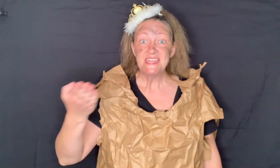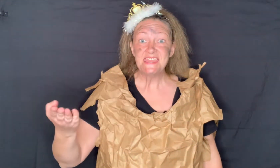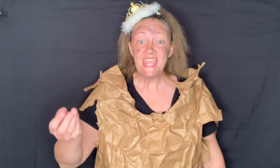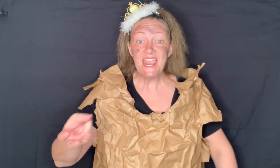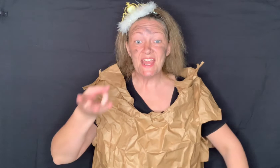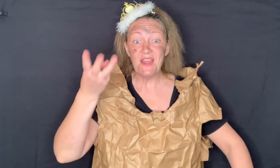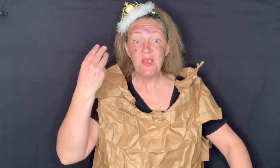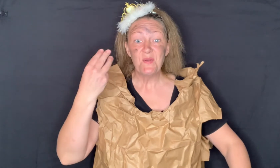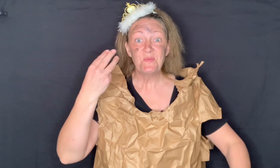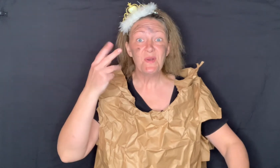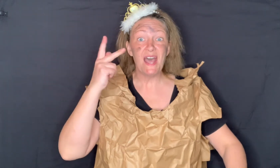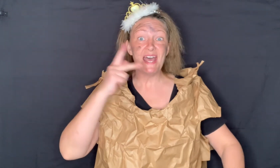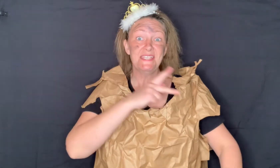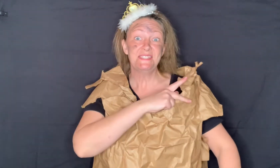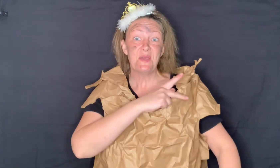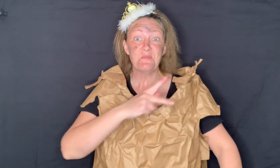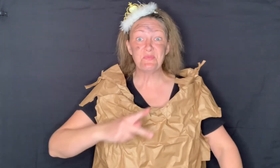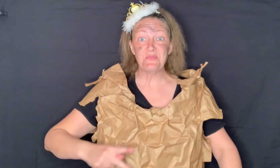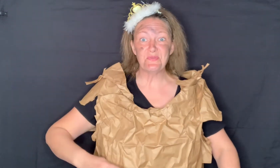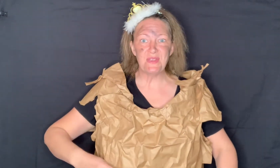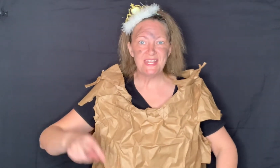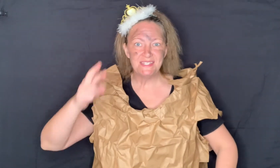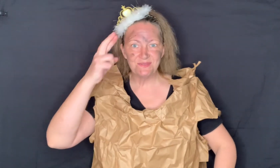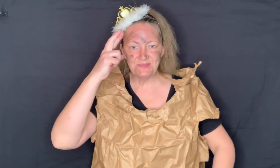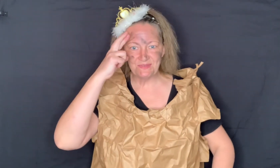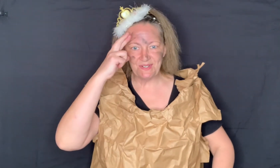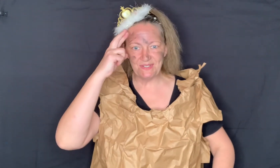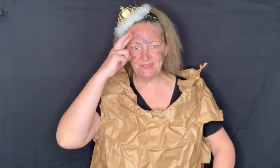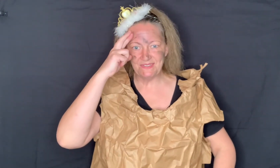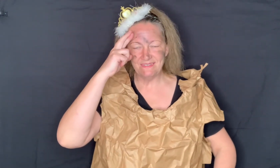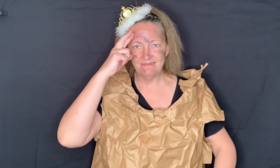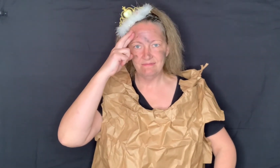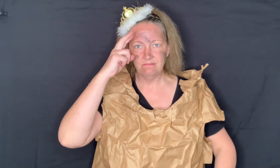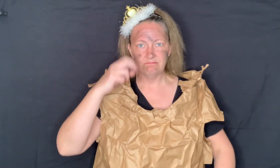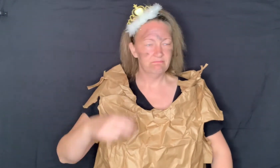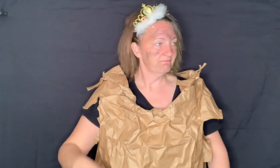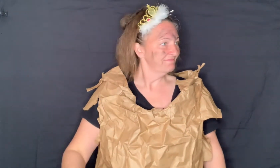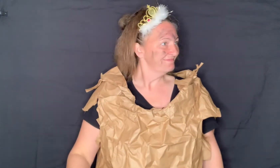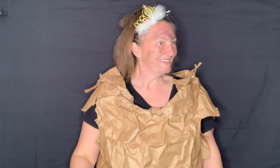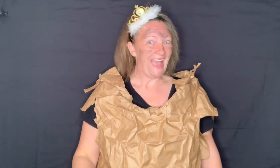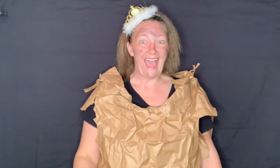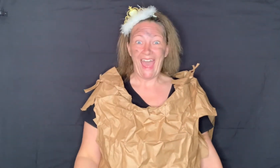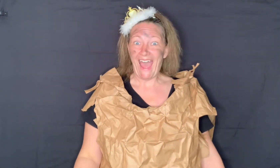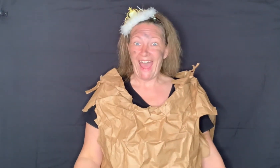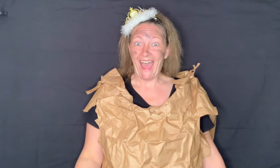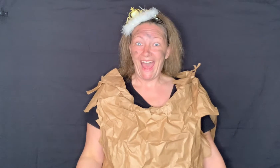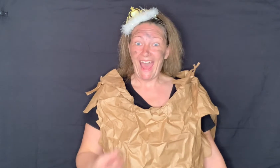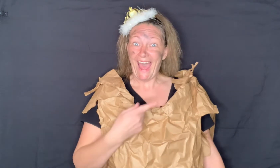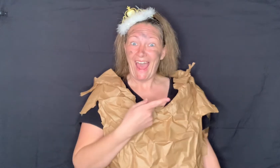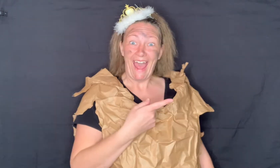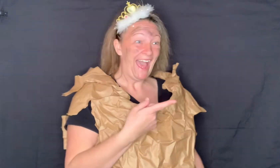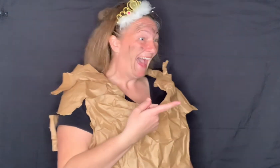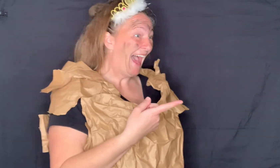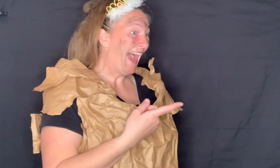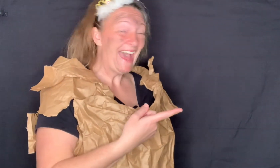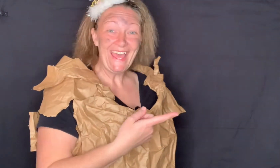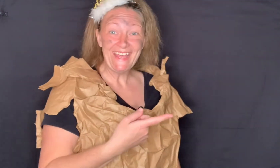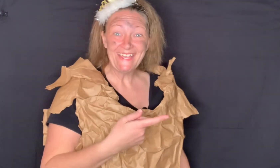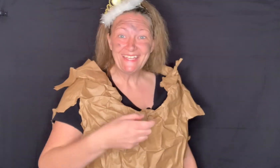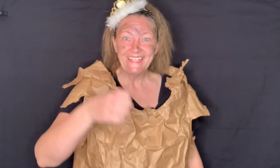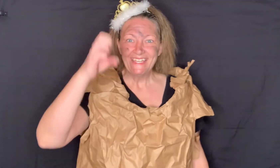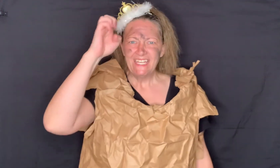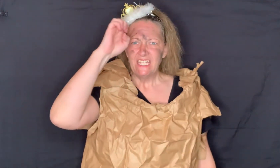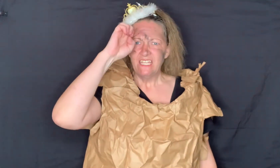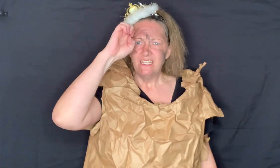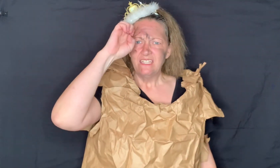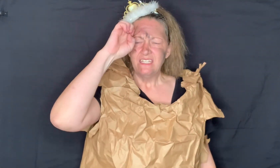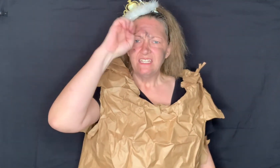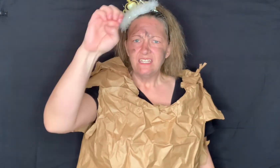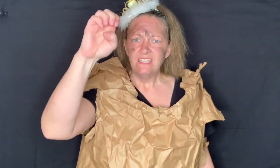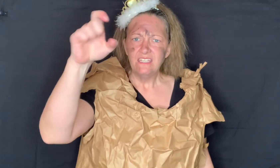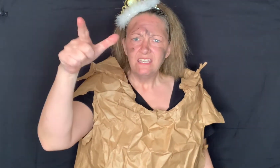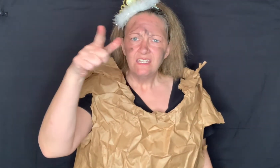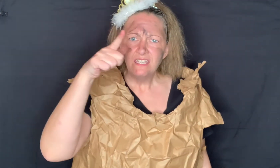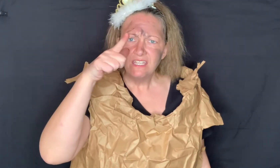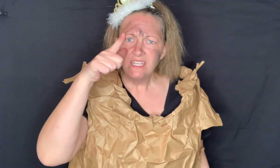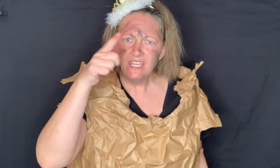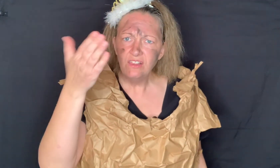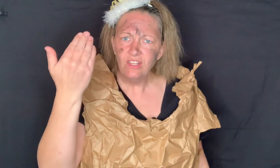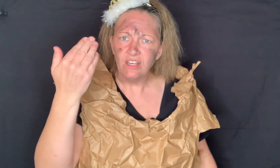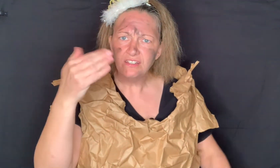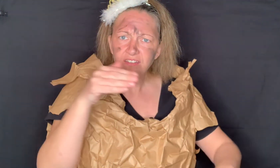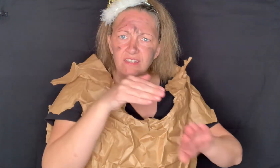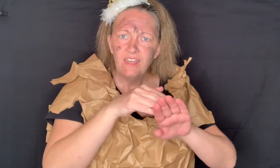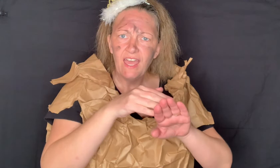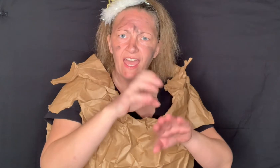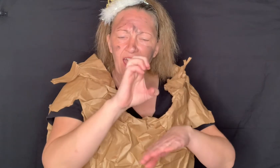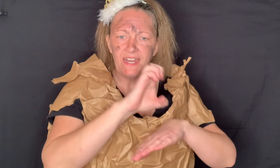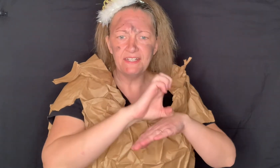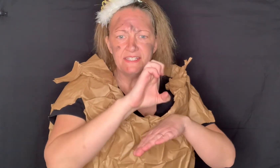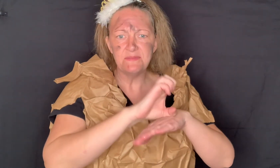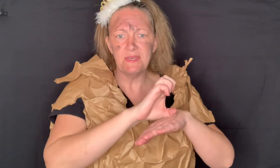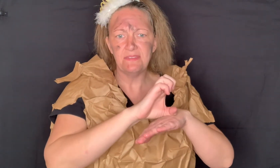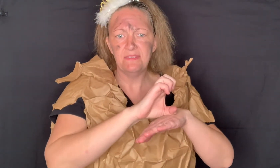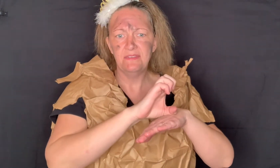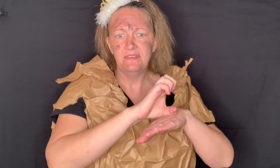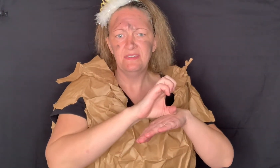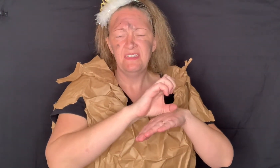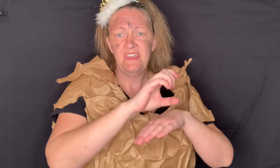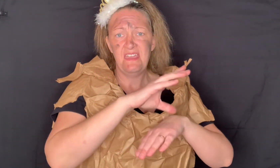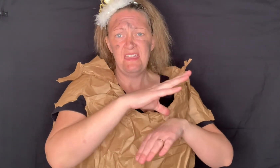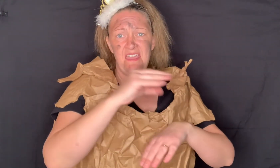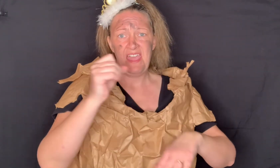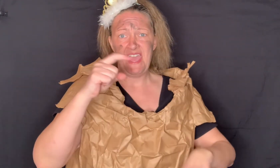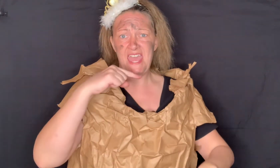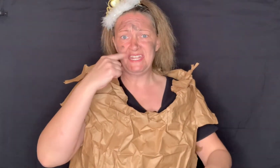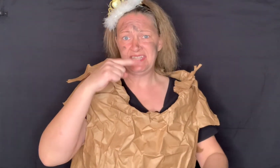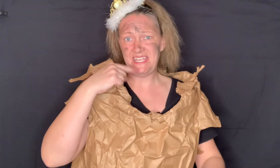There was Prince Ronald. He looked at Elizabeth and said,